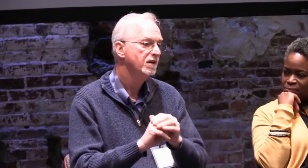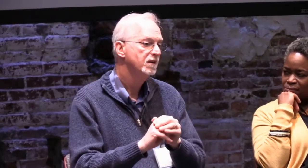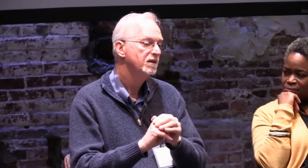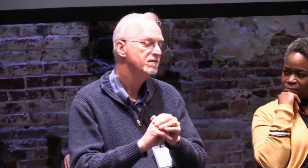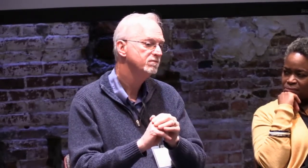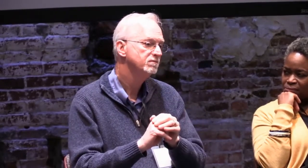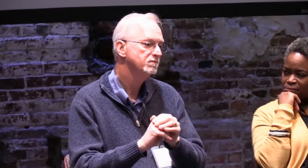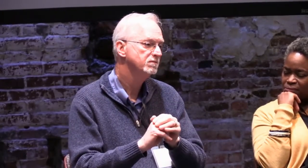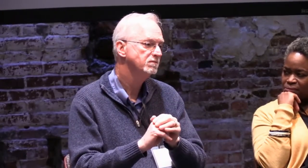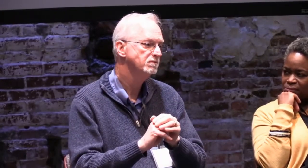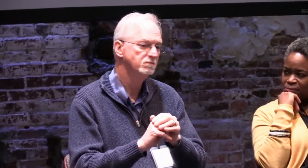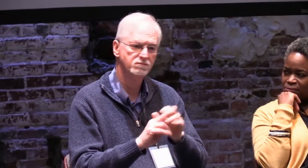Kansas School for the Deaf.